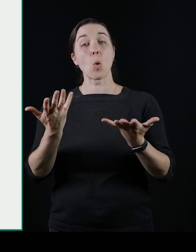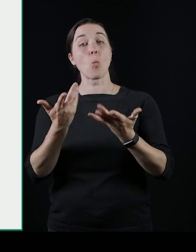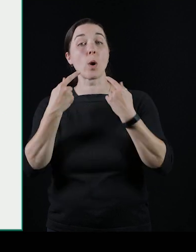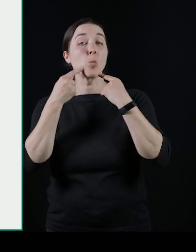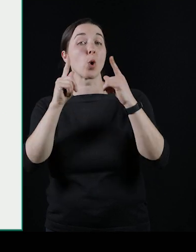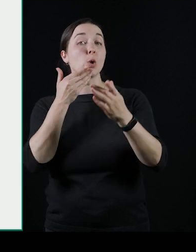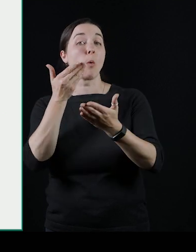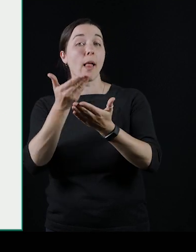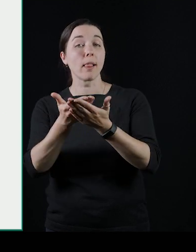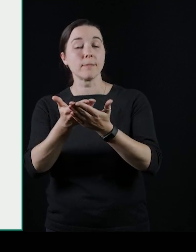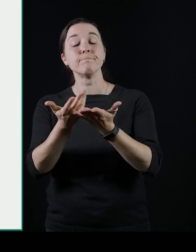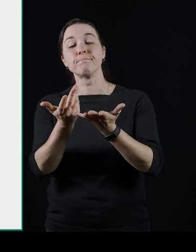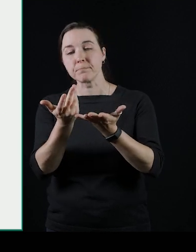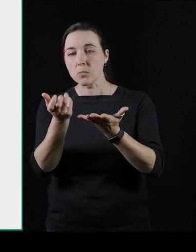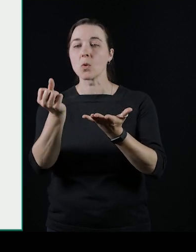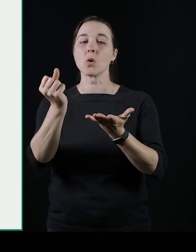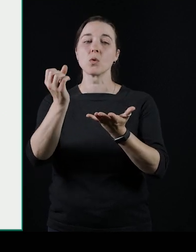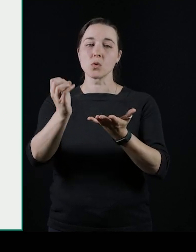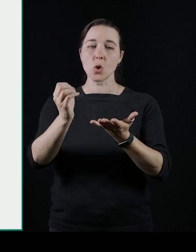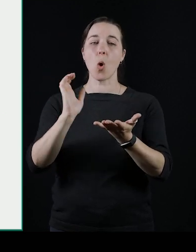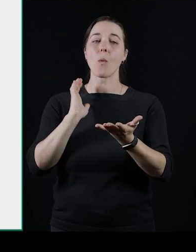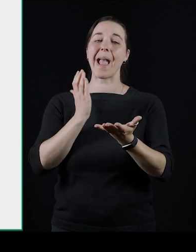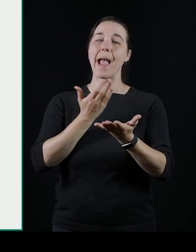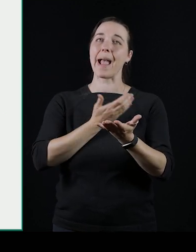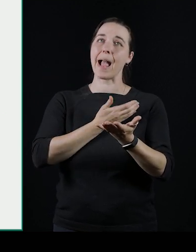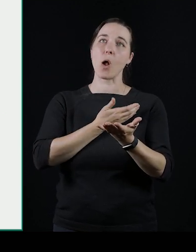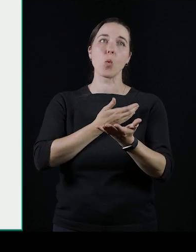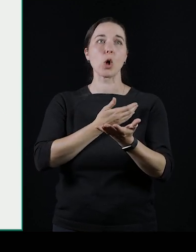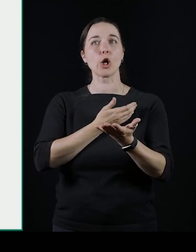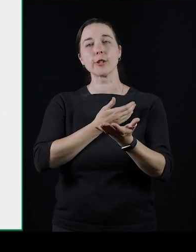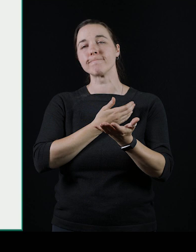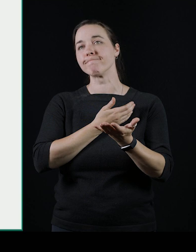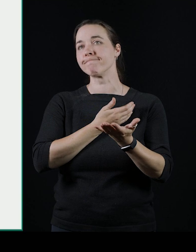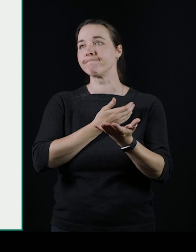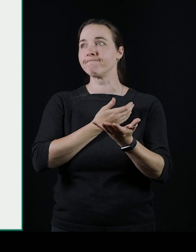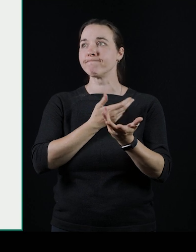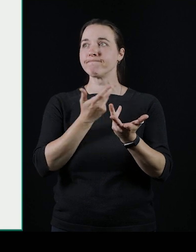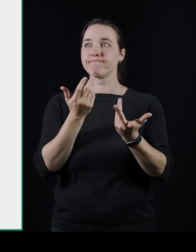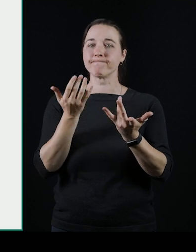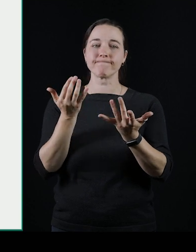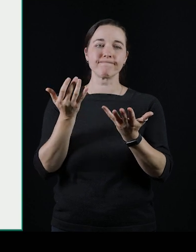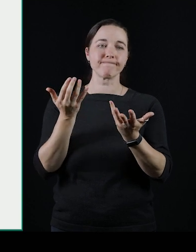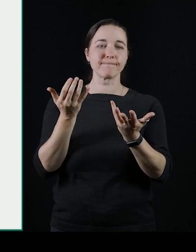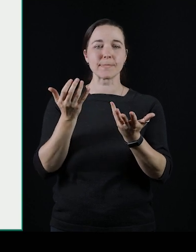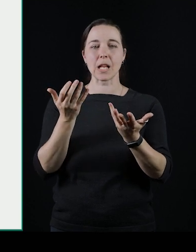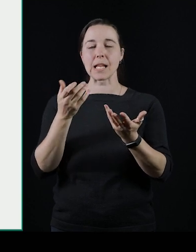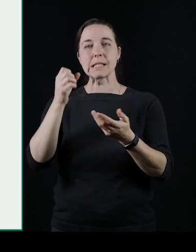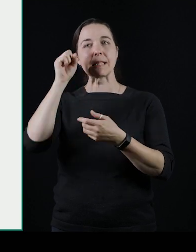What went well? So our greatest or silver bullets in solving